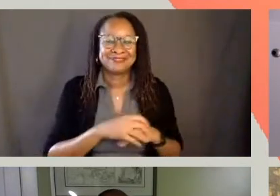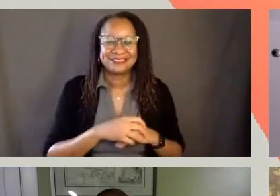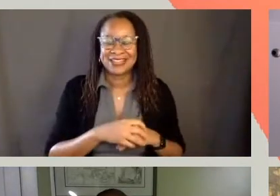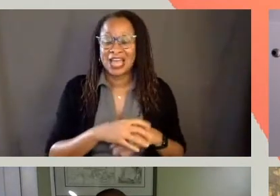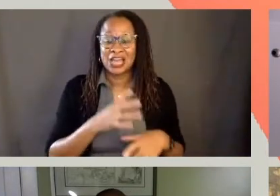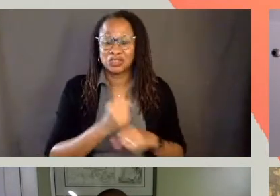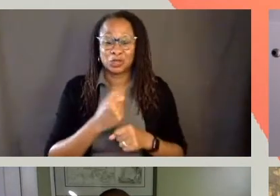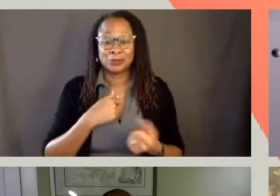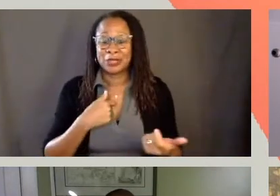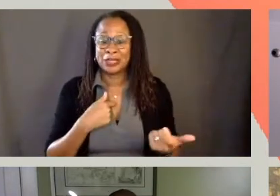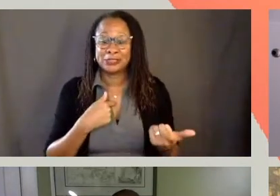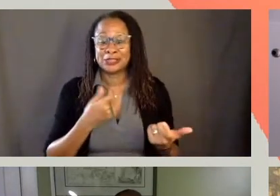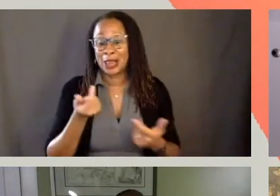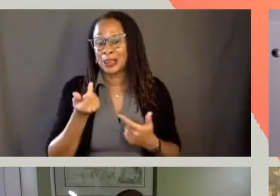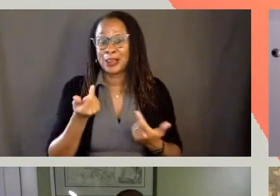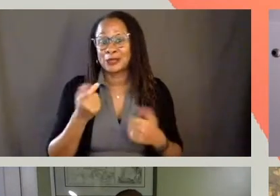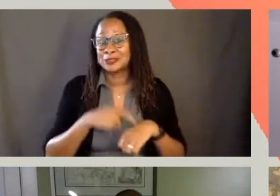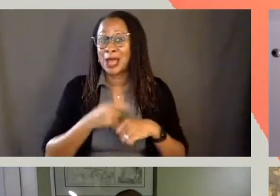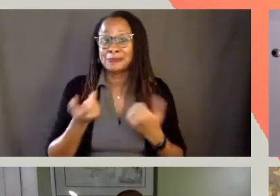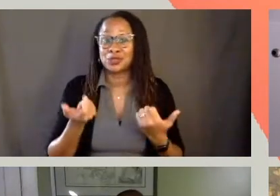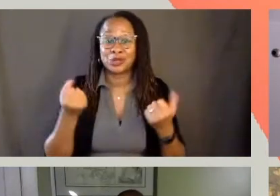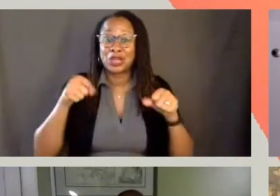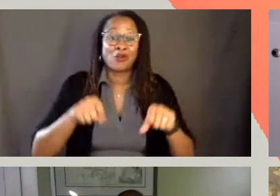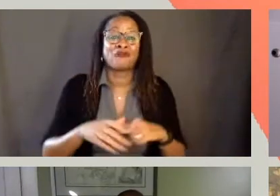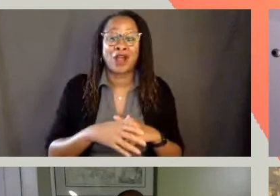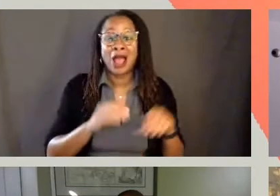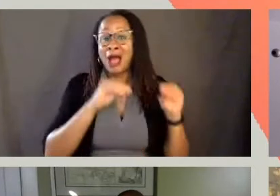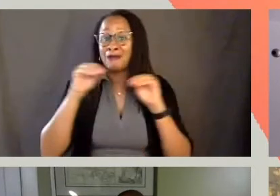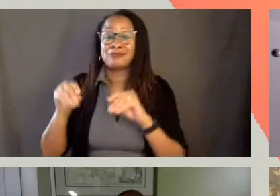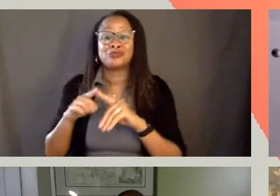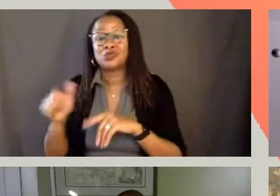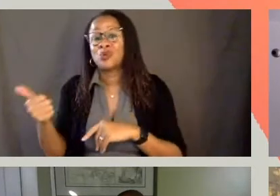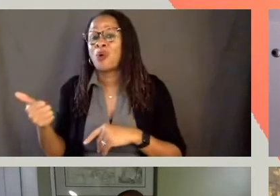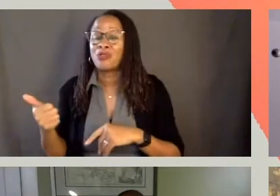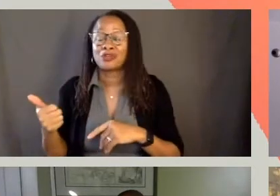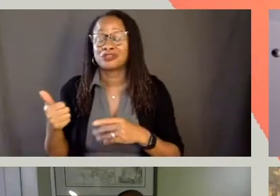And it actually took me a little while to get over it. Like, I moved on to other jobs and it was kind of like